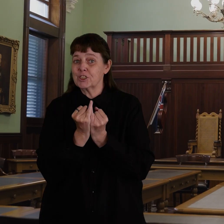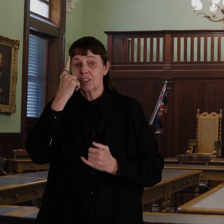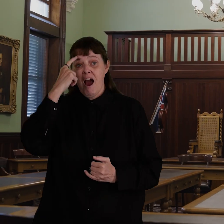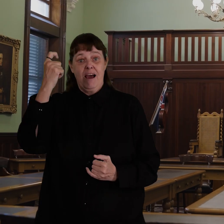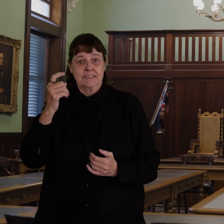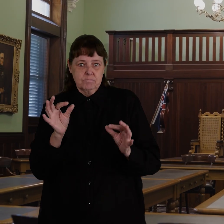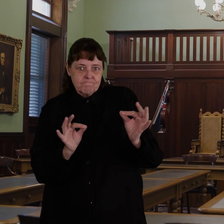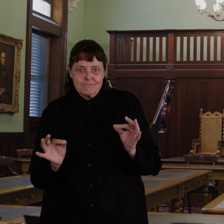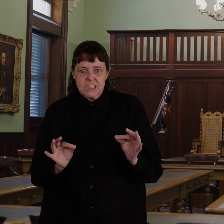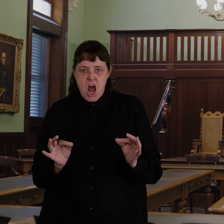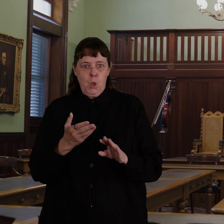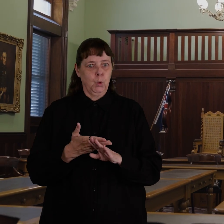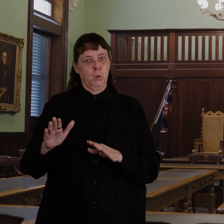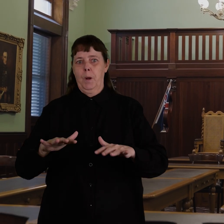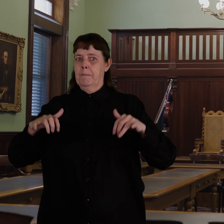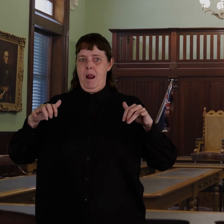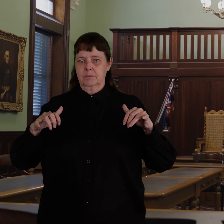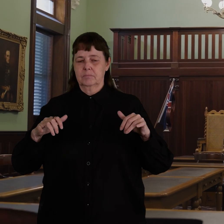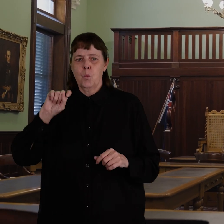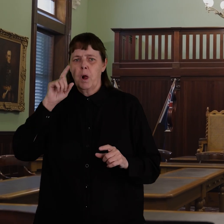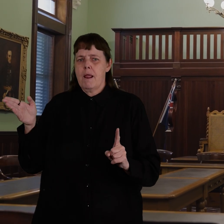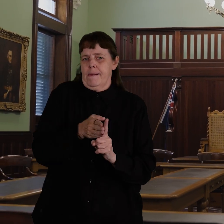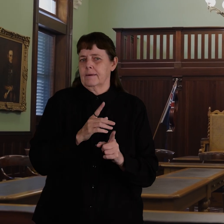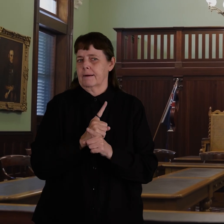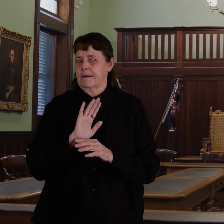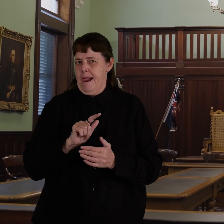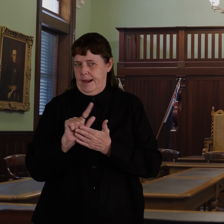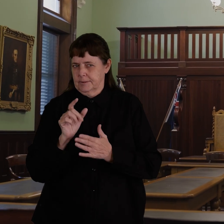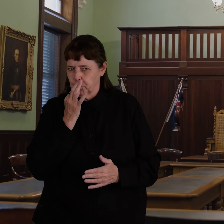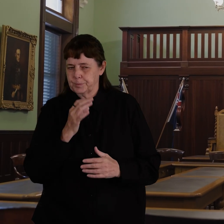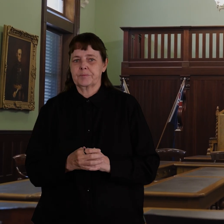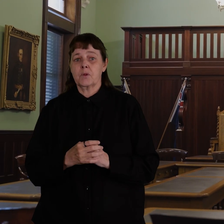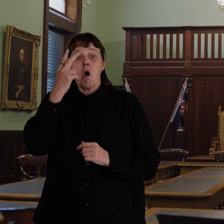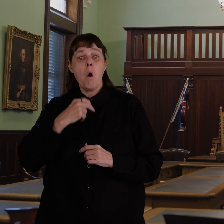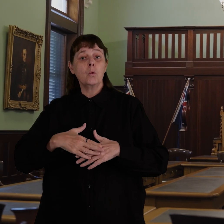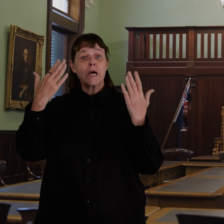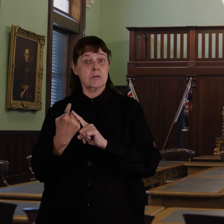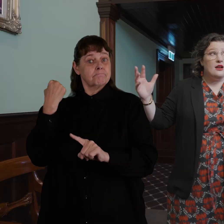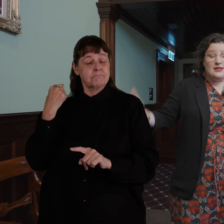had a design competition to come up with the new Parliament House, which we'll go back to shortly.